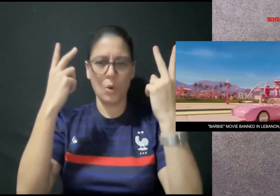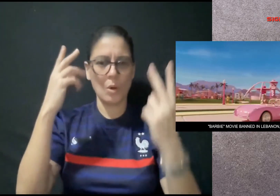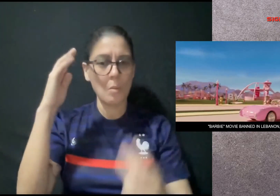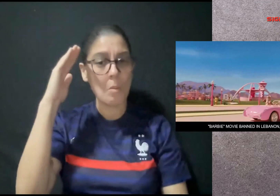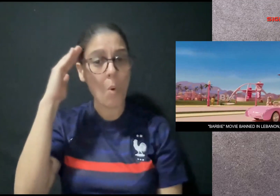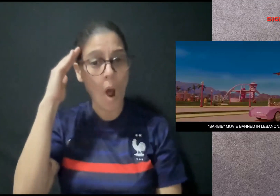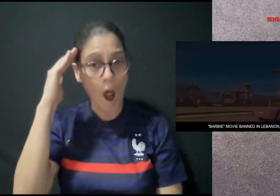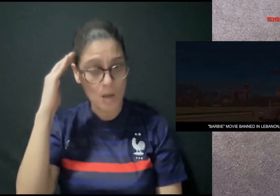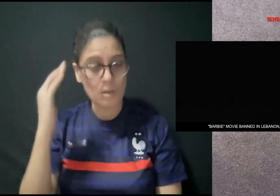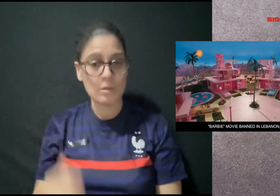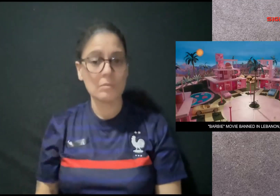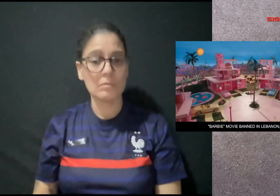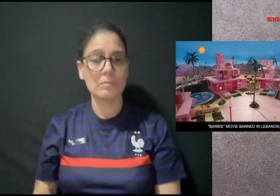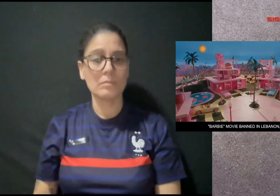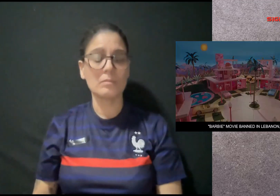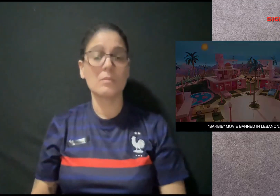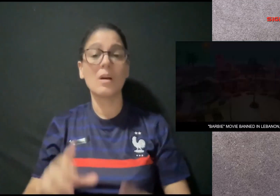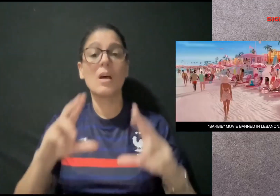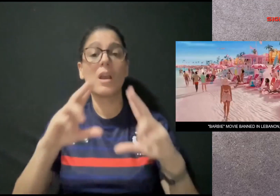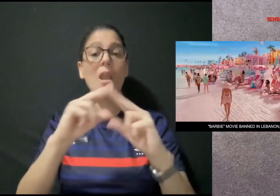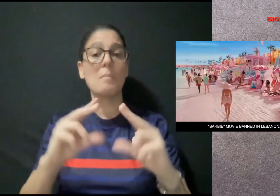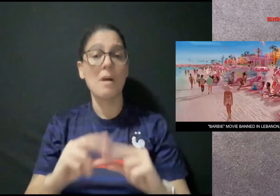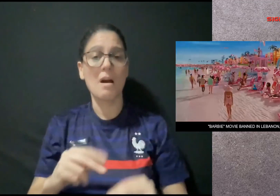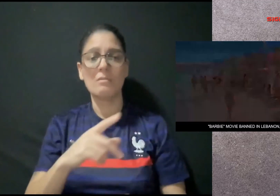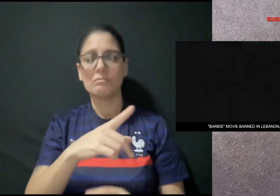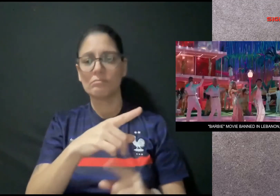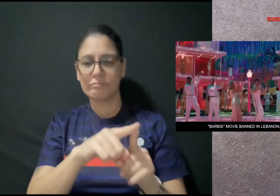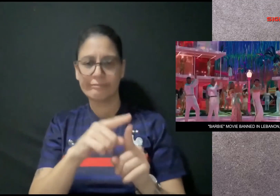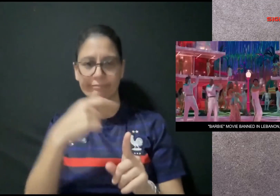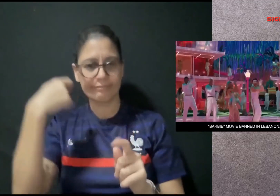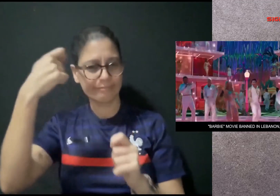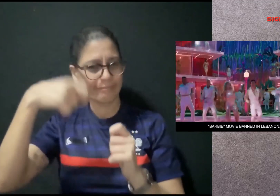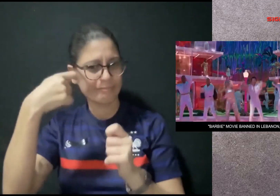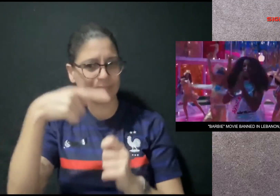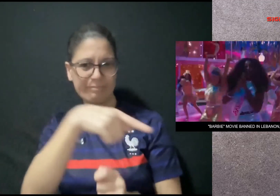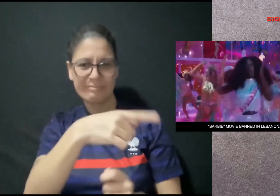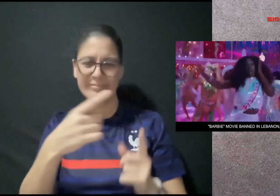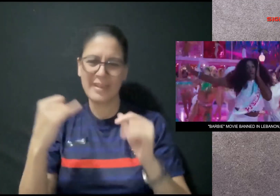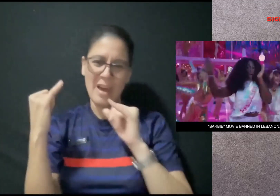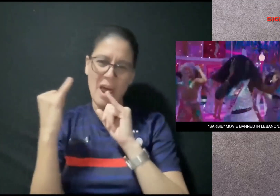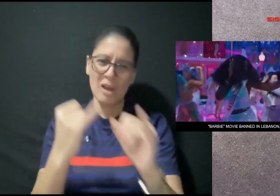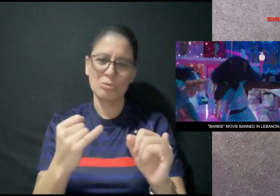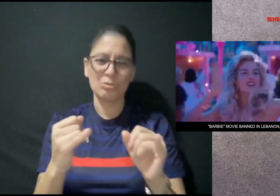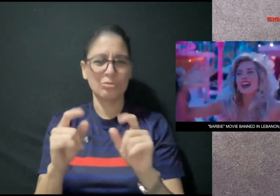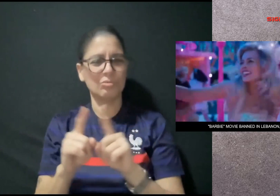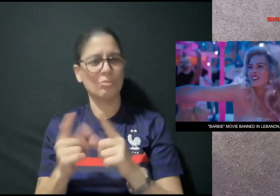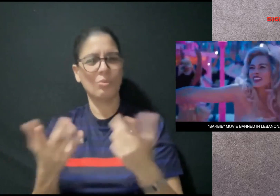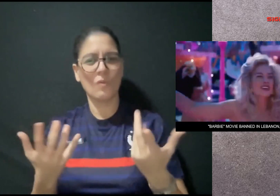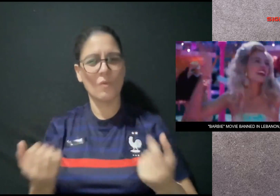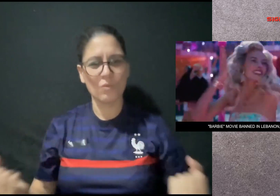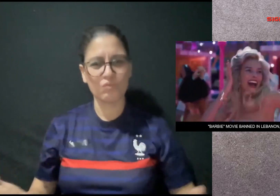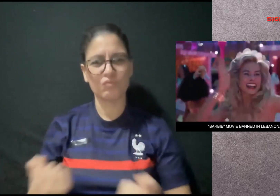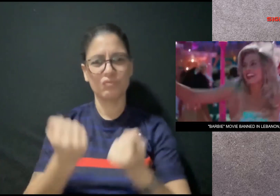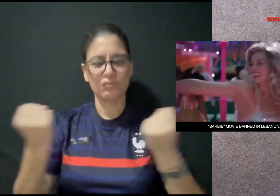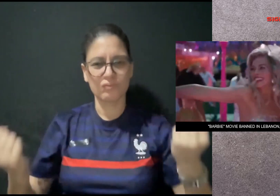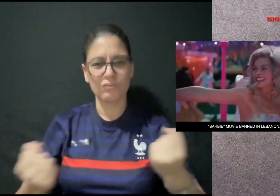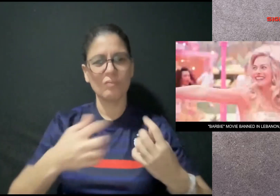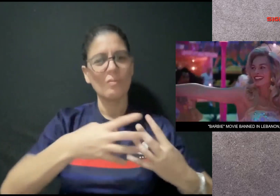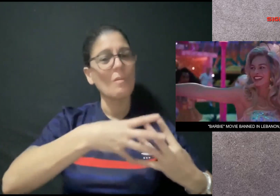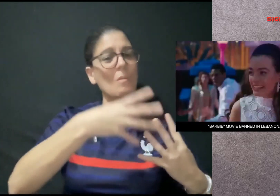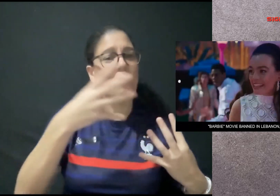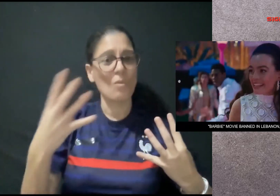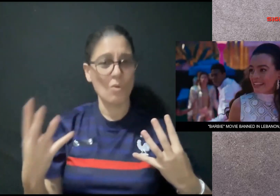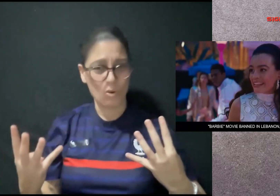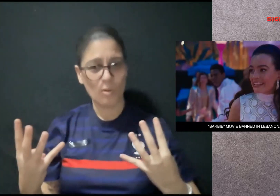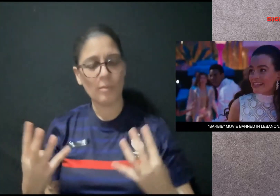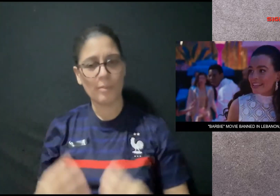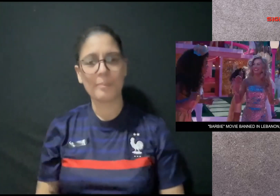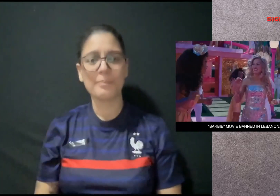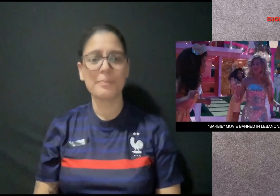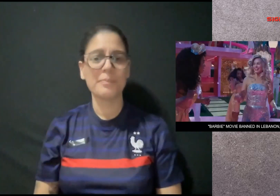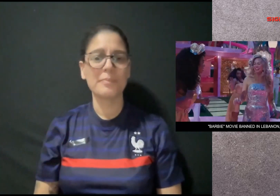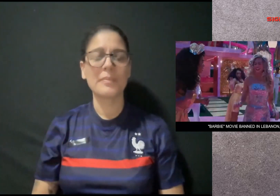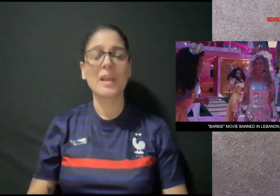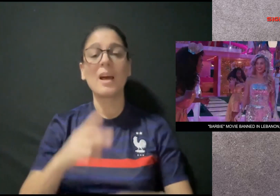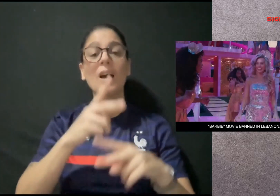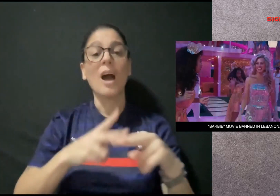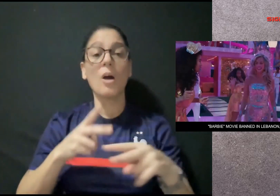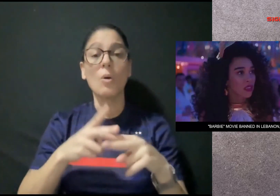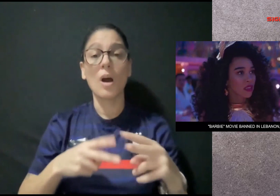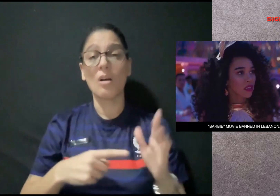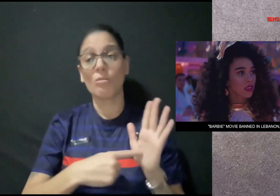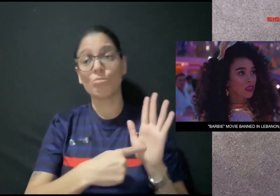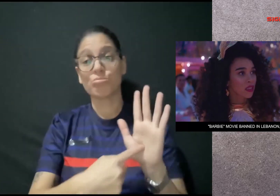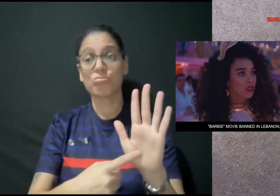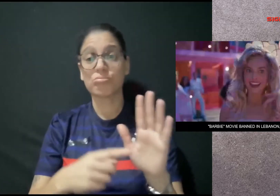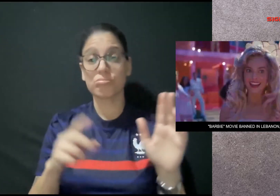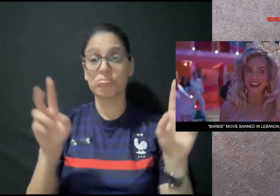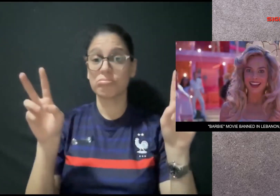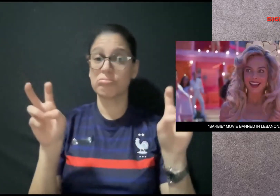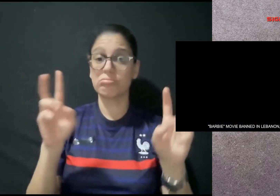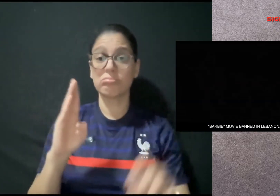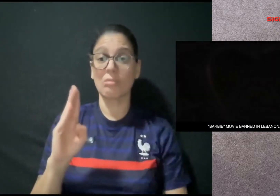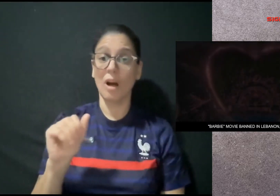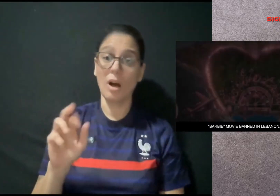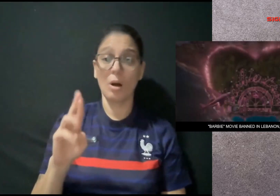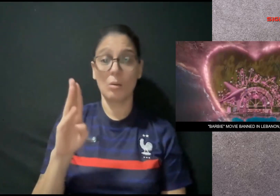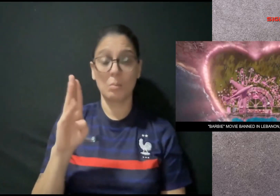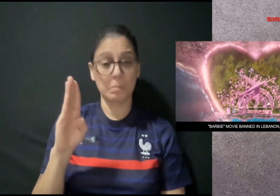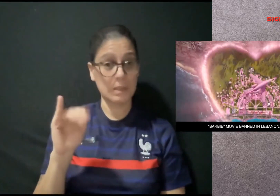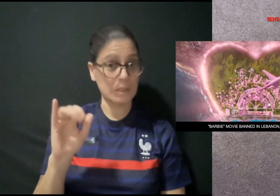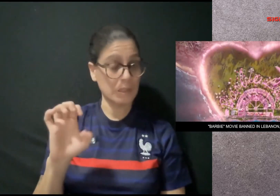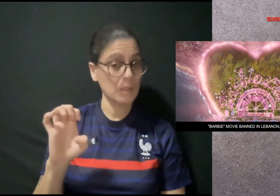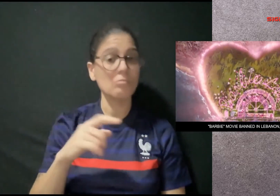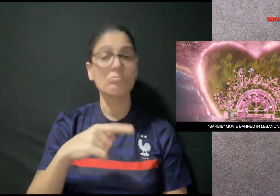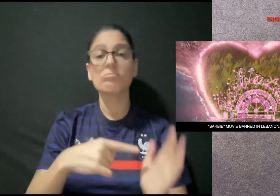moral values in Lebanon the film is accused of promoting homosexuality and Kuwait claims